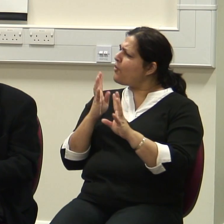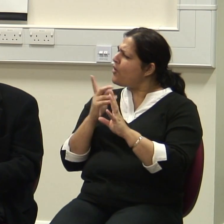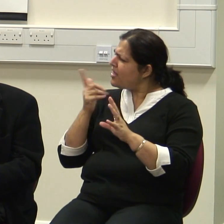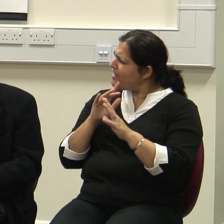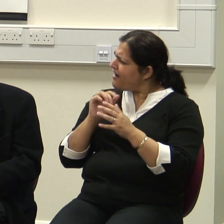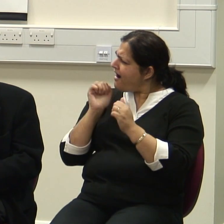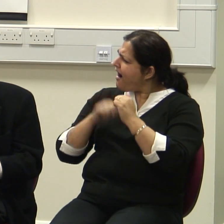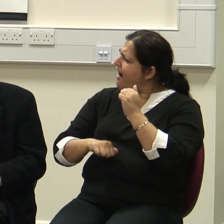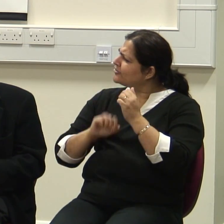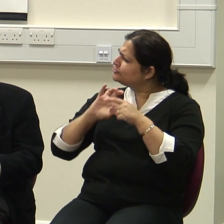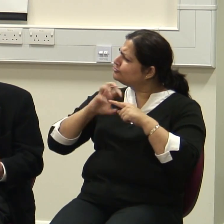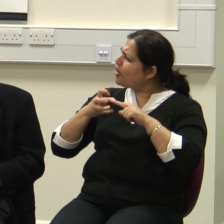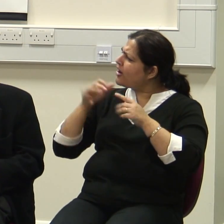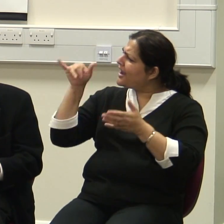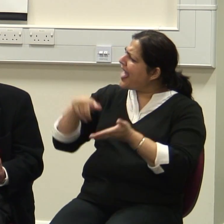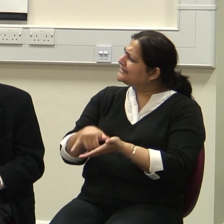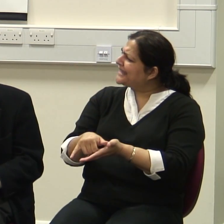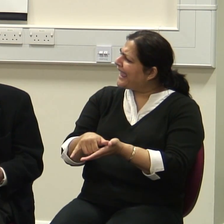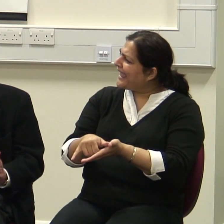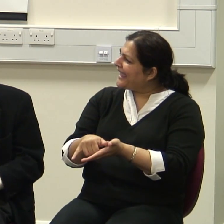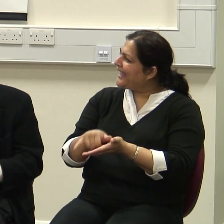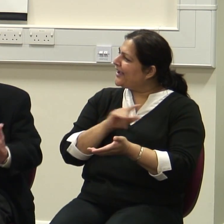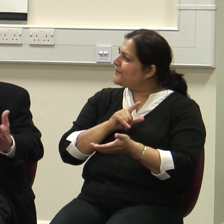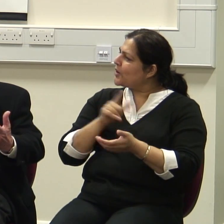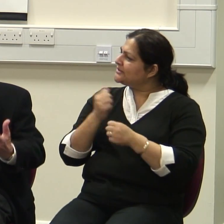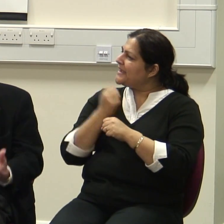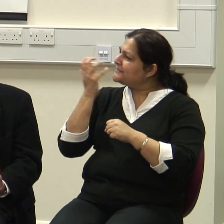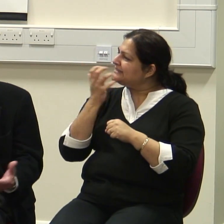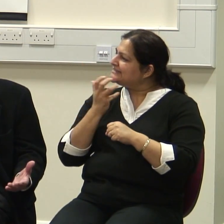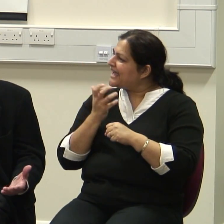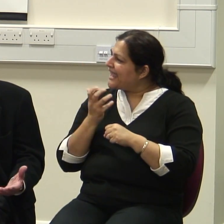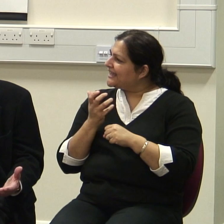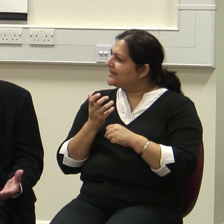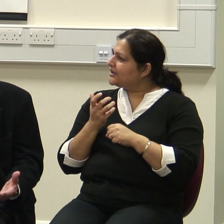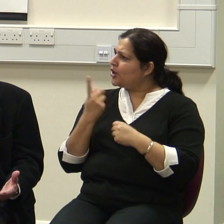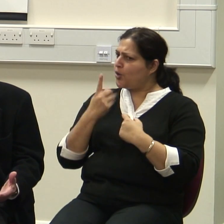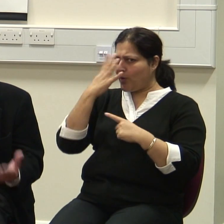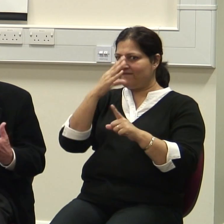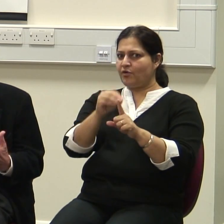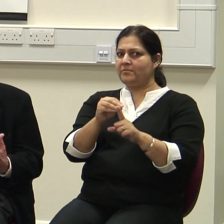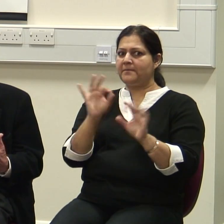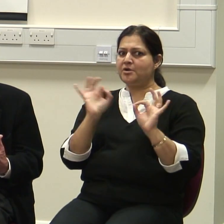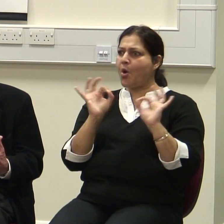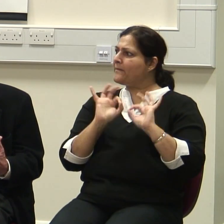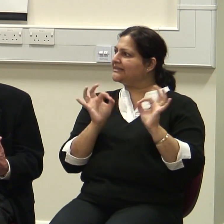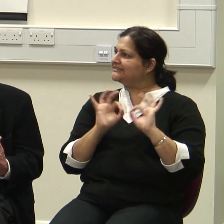I mean, trivial examples illustrate this point. Who informed them? Nobody, they were misinformed.